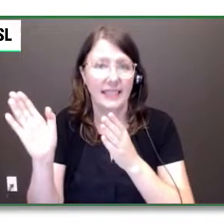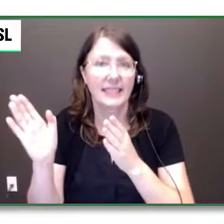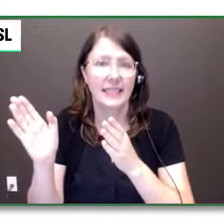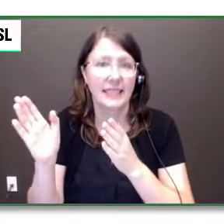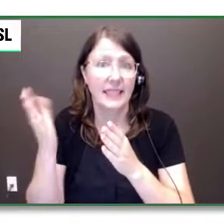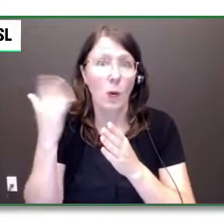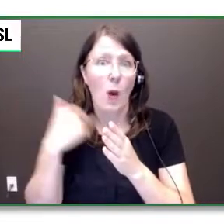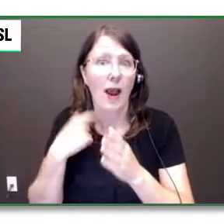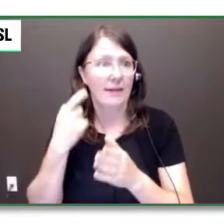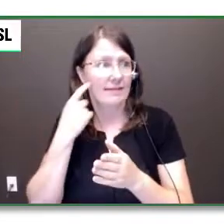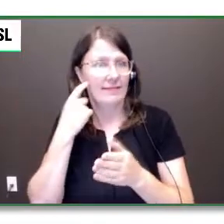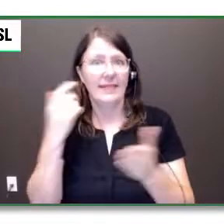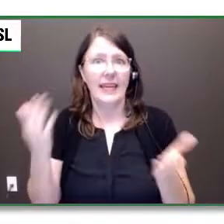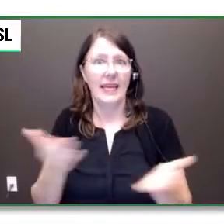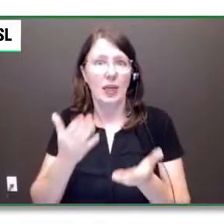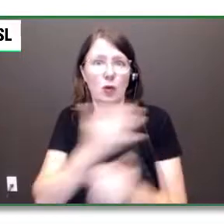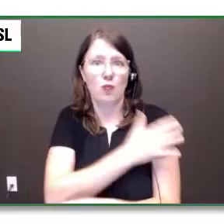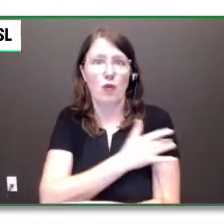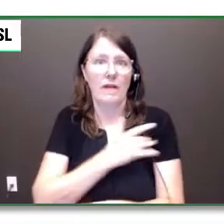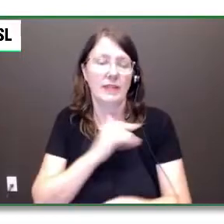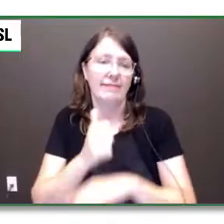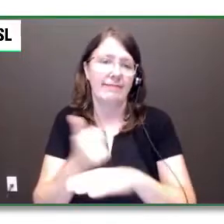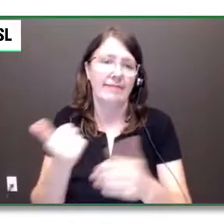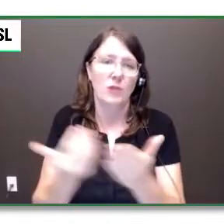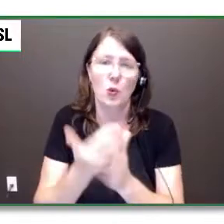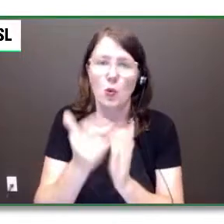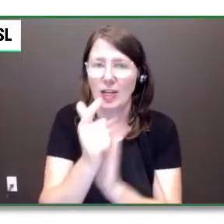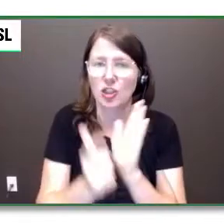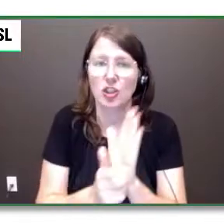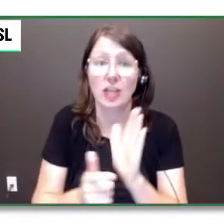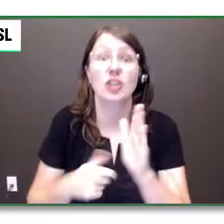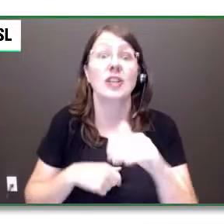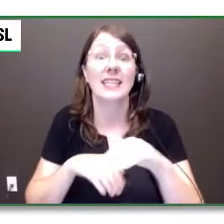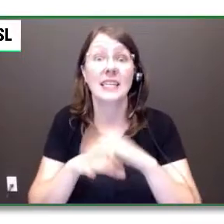So, as a person um and I'd really like to thank Tilak